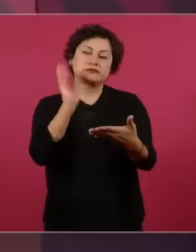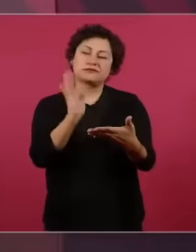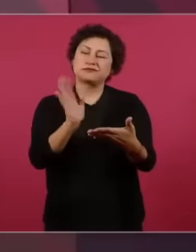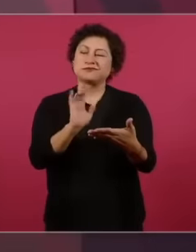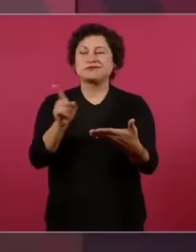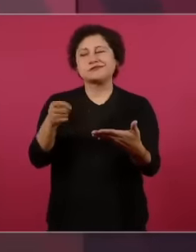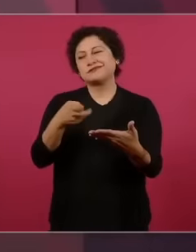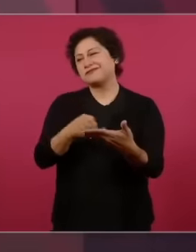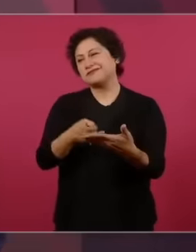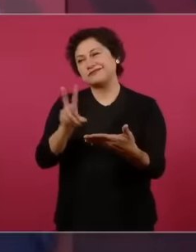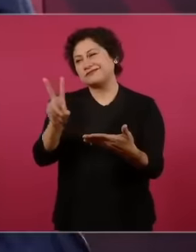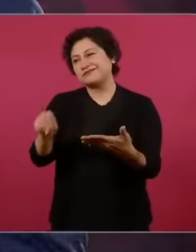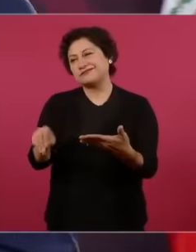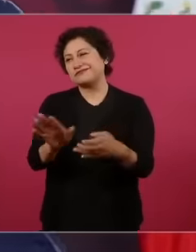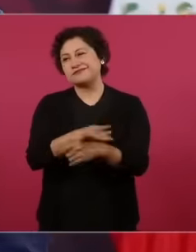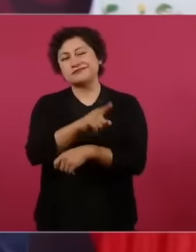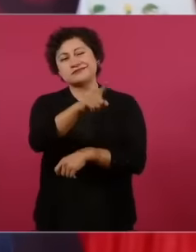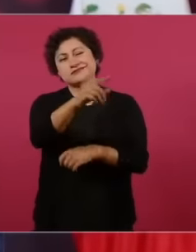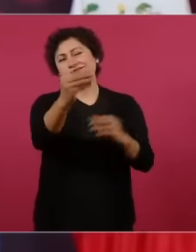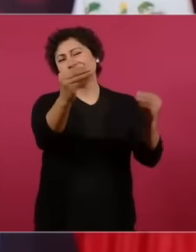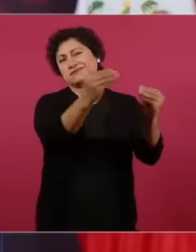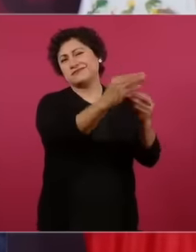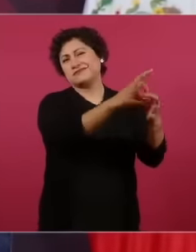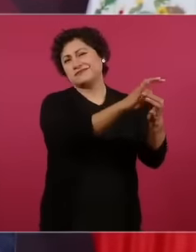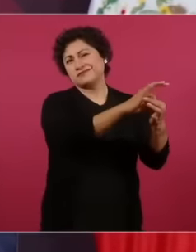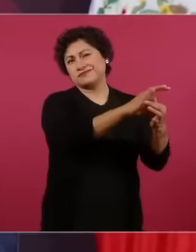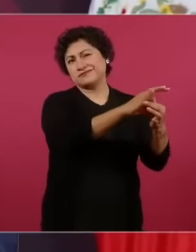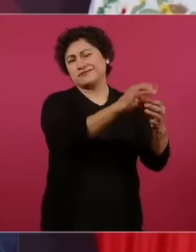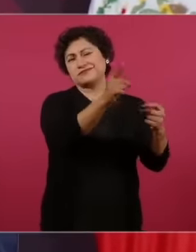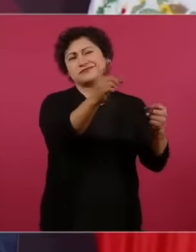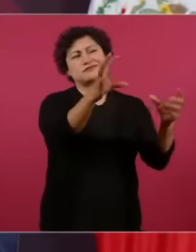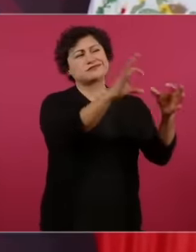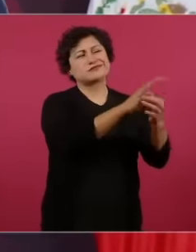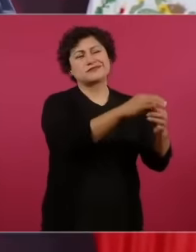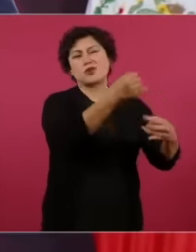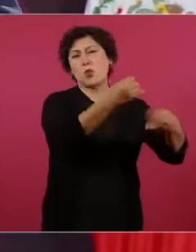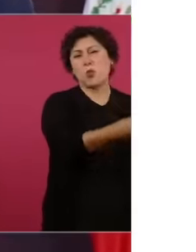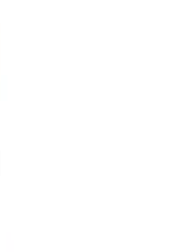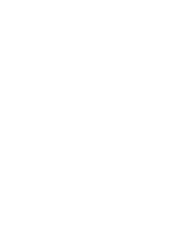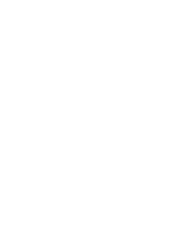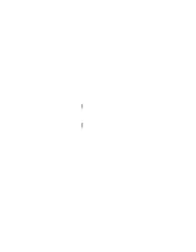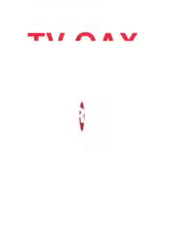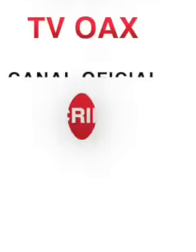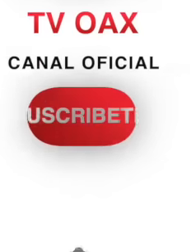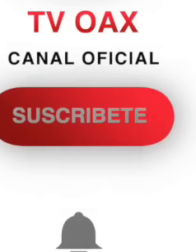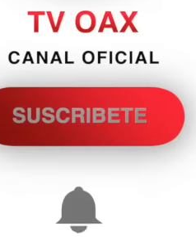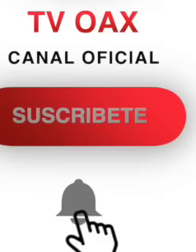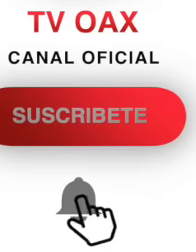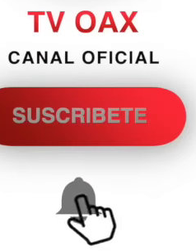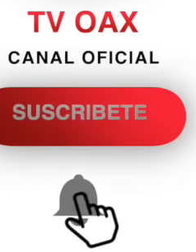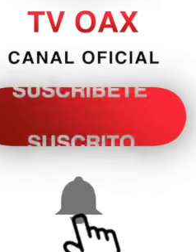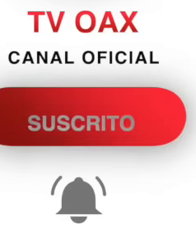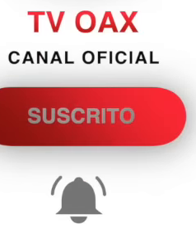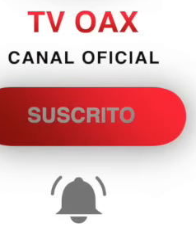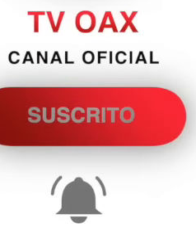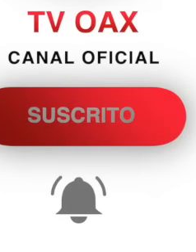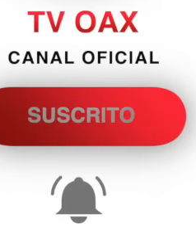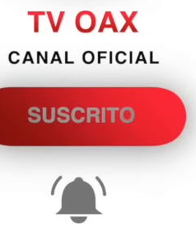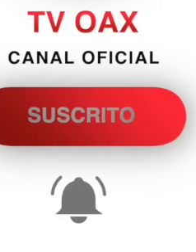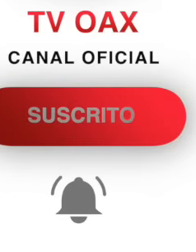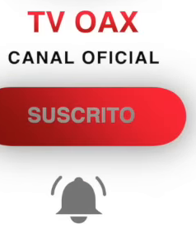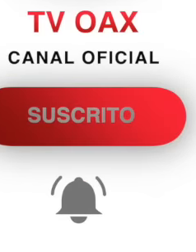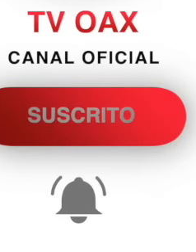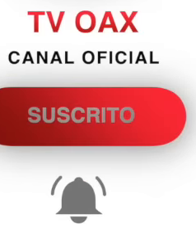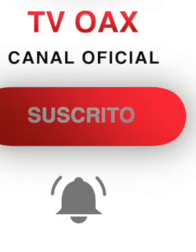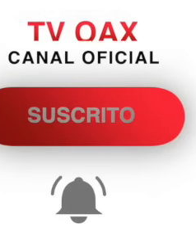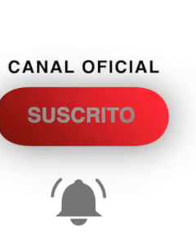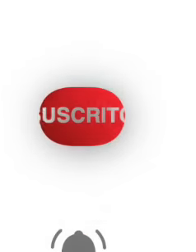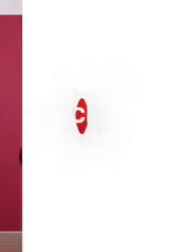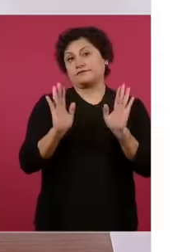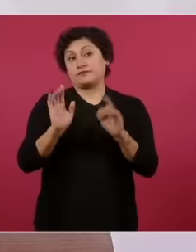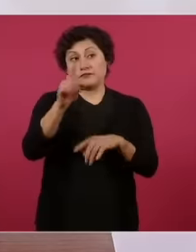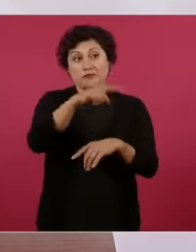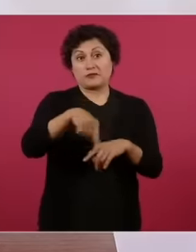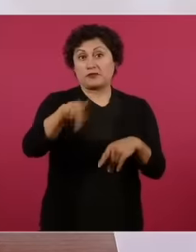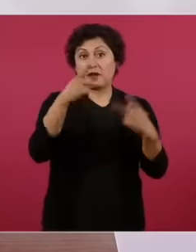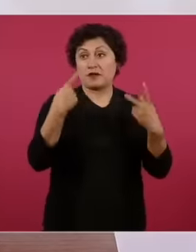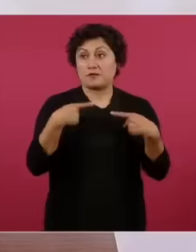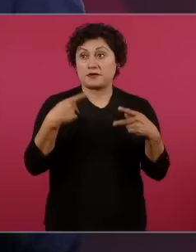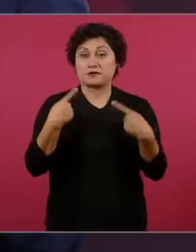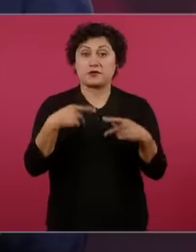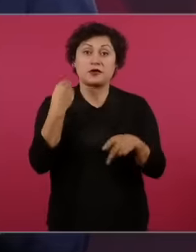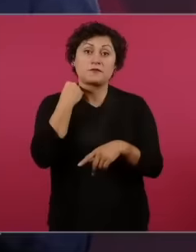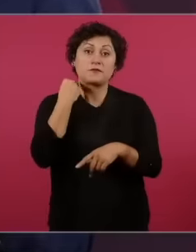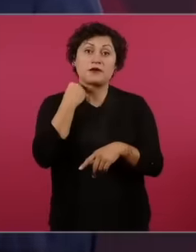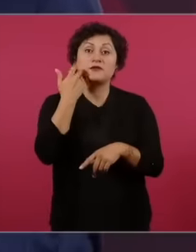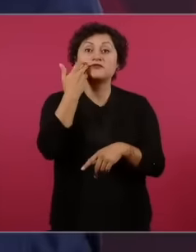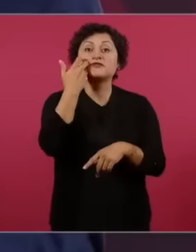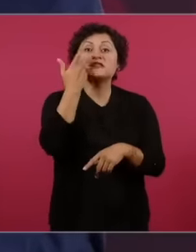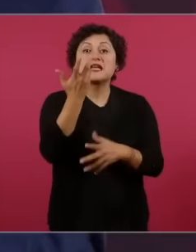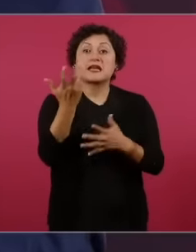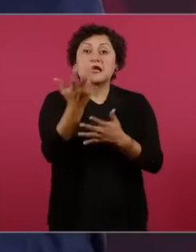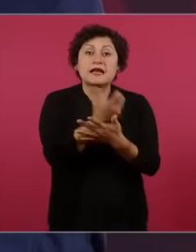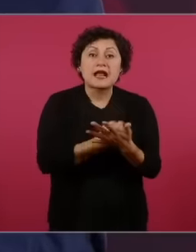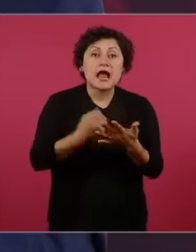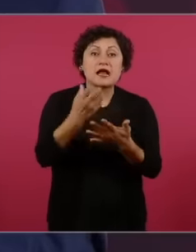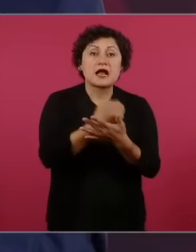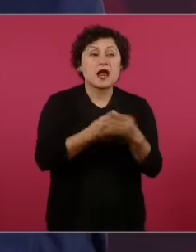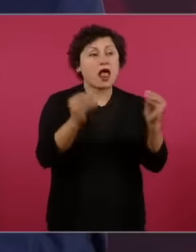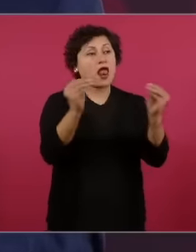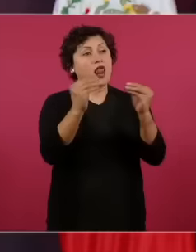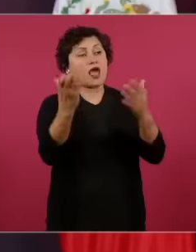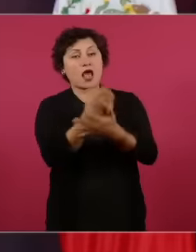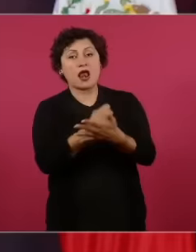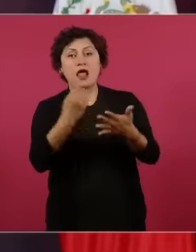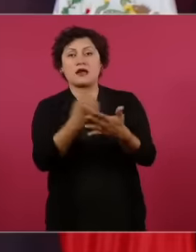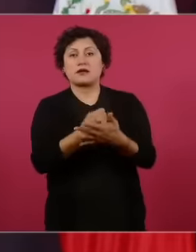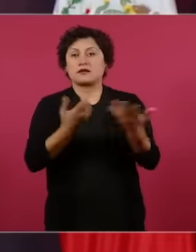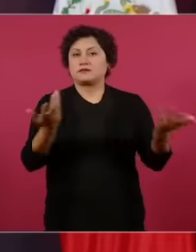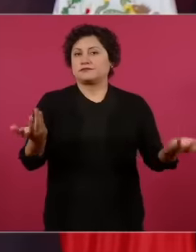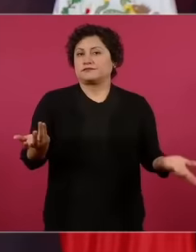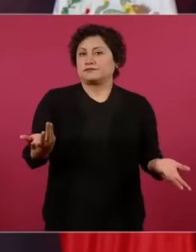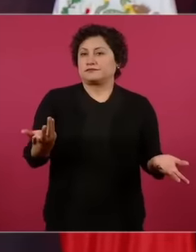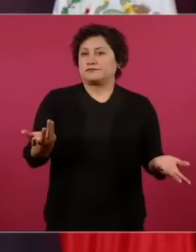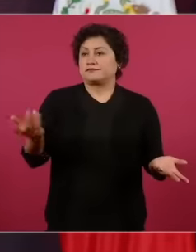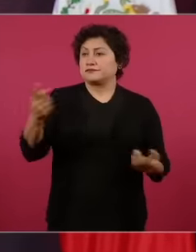judge and they want to have the reputation of not lose Well how are they going to lose like this if everything is pure Mochi